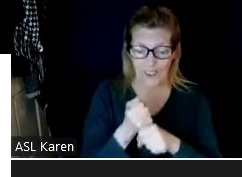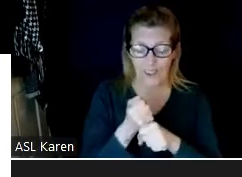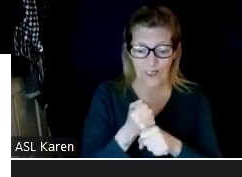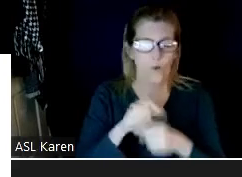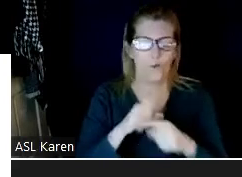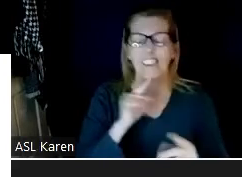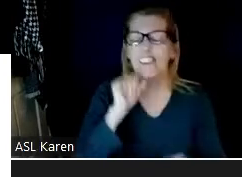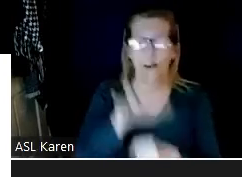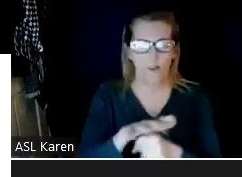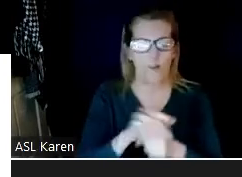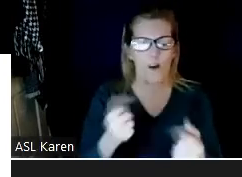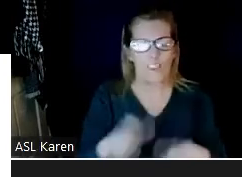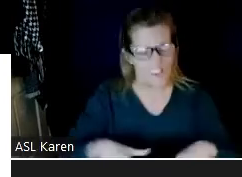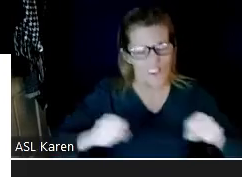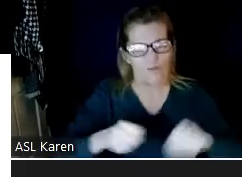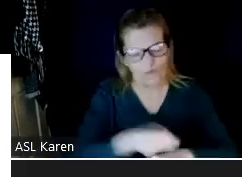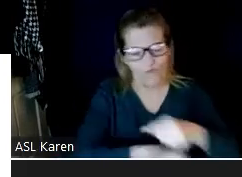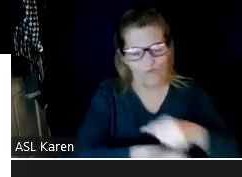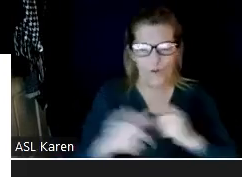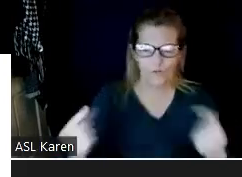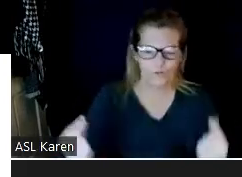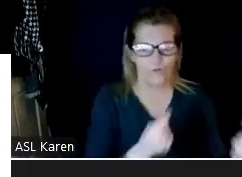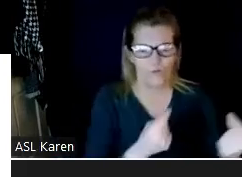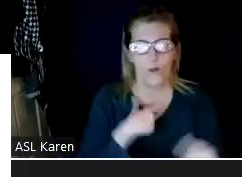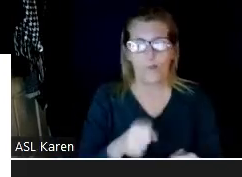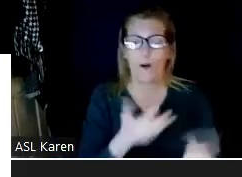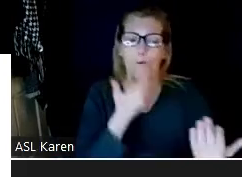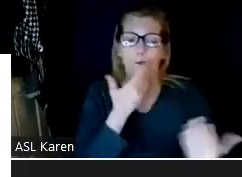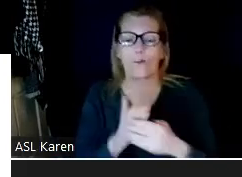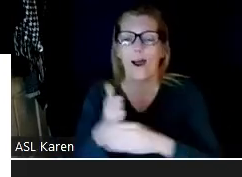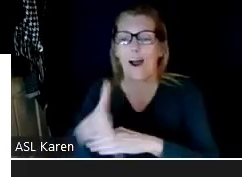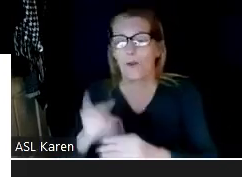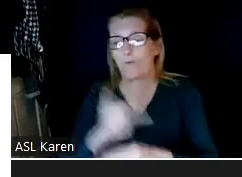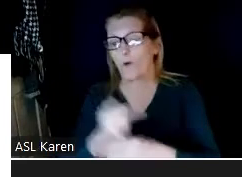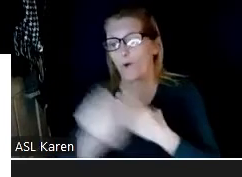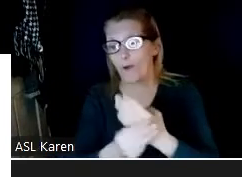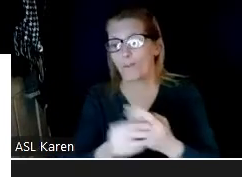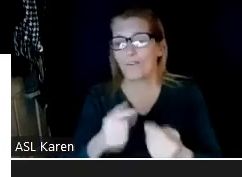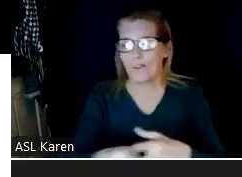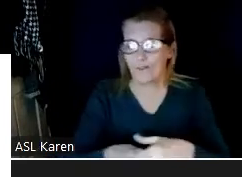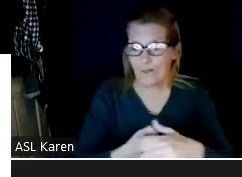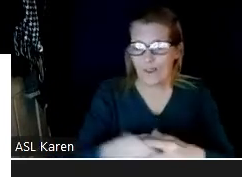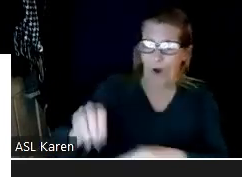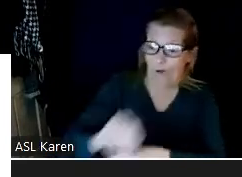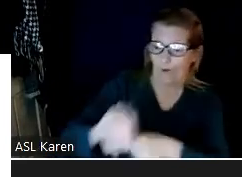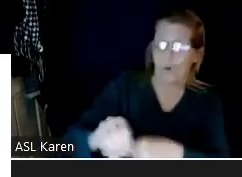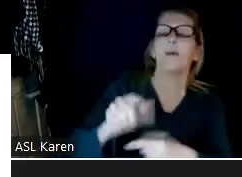want to take action on, but that may need to wait until after the program is initially operational.